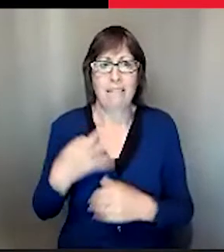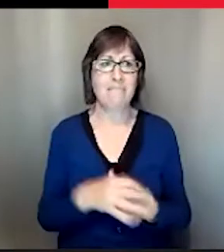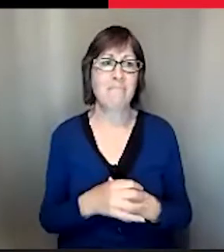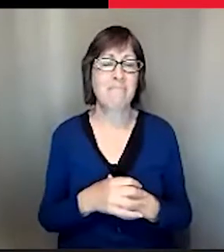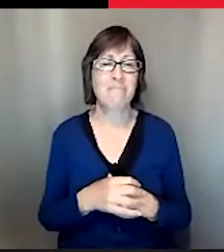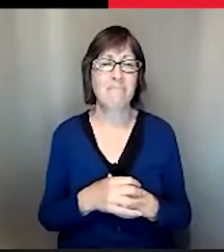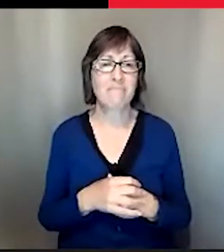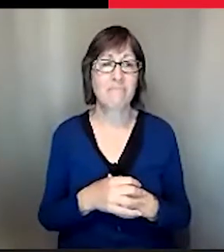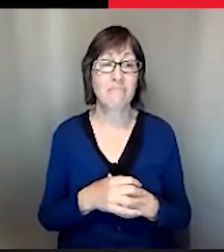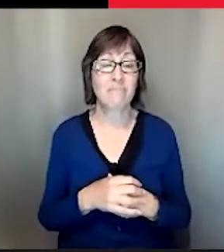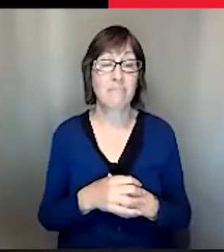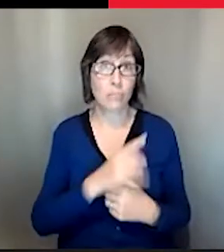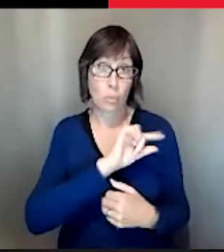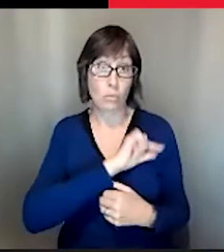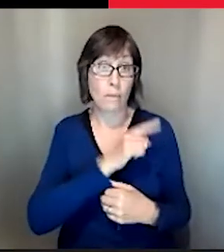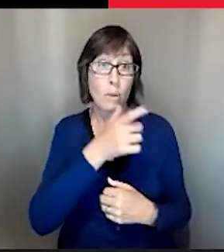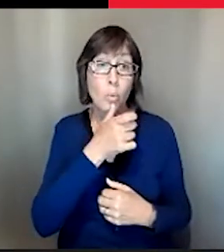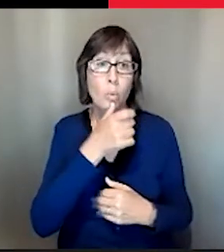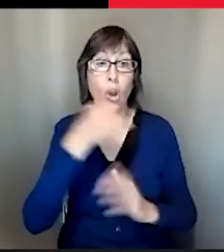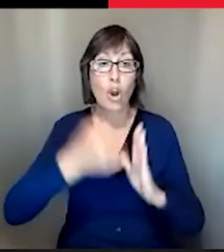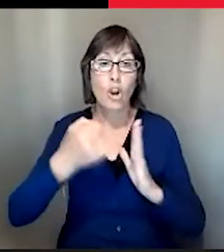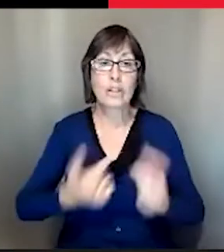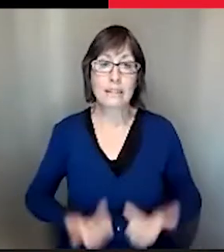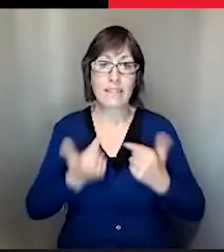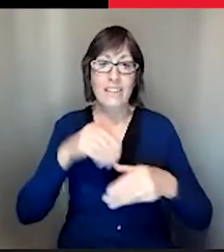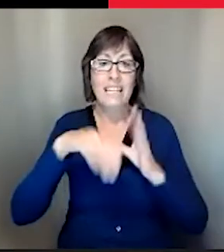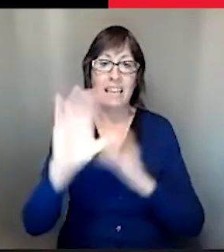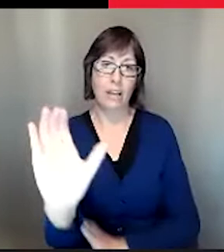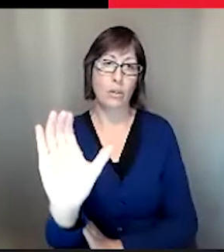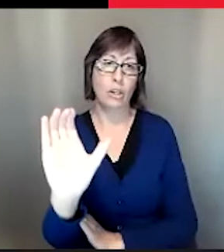This call is open to visual artists residing within The City of Calgary (or surrounding